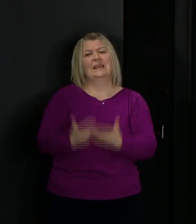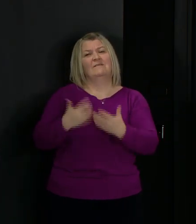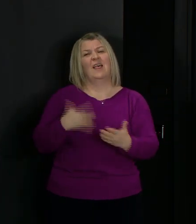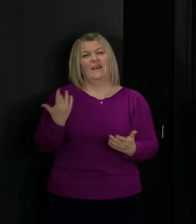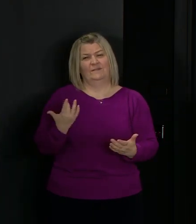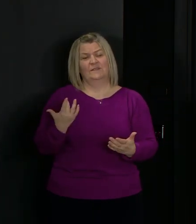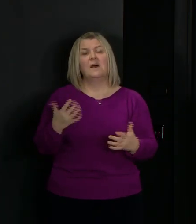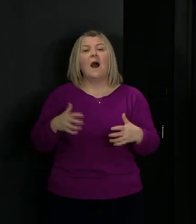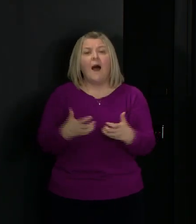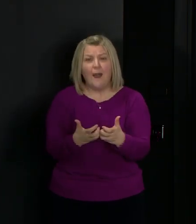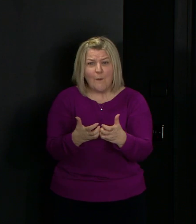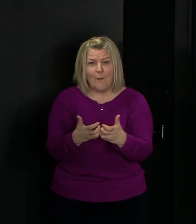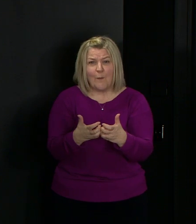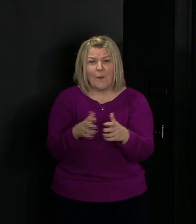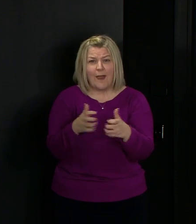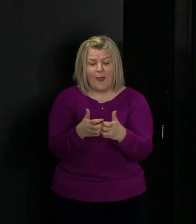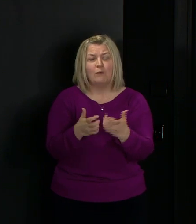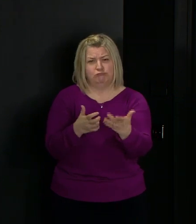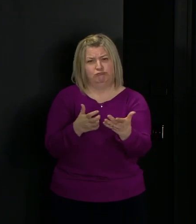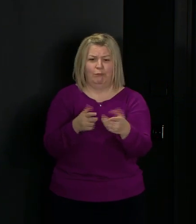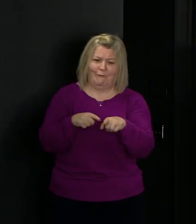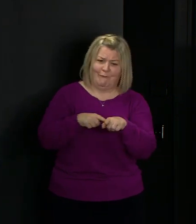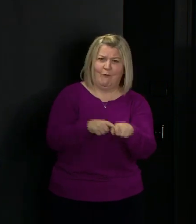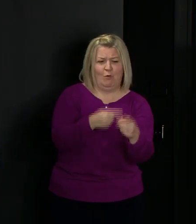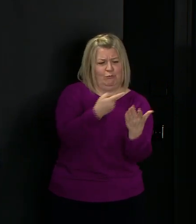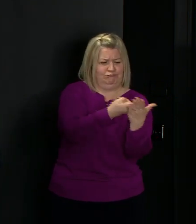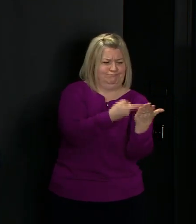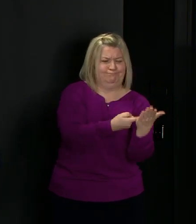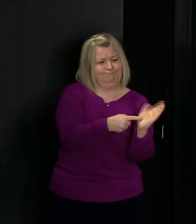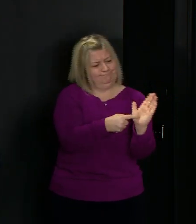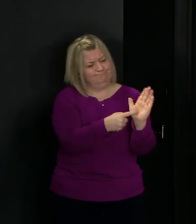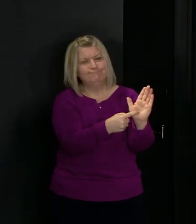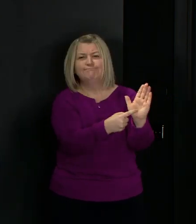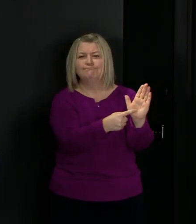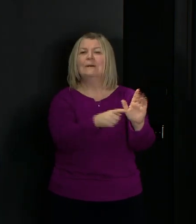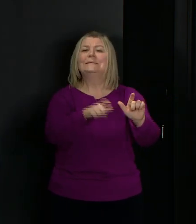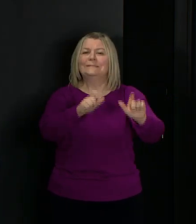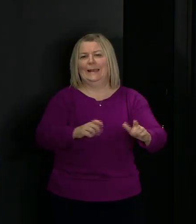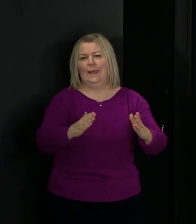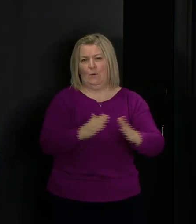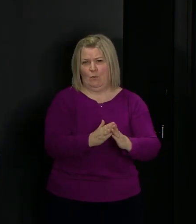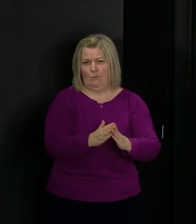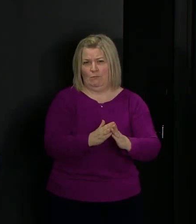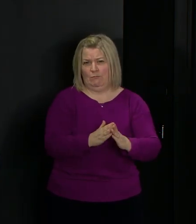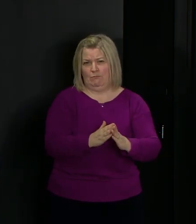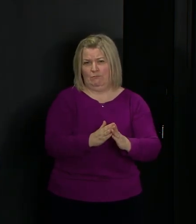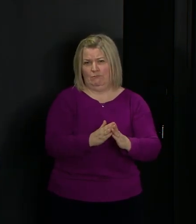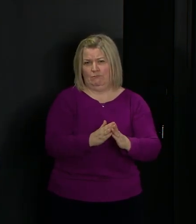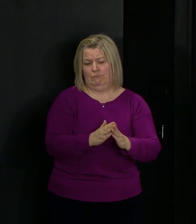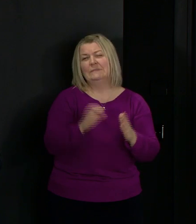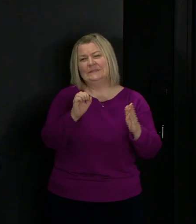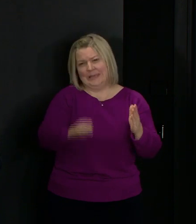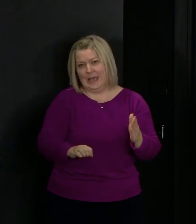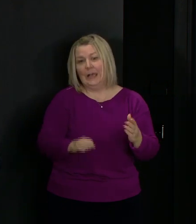by adhering to that message of staying home unless it's absolutely critical that we go